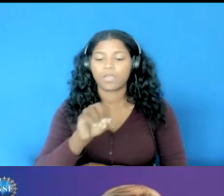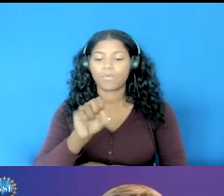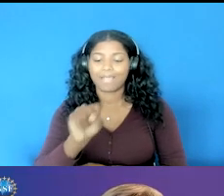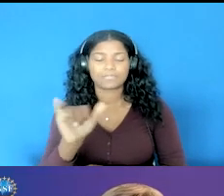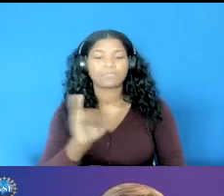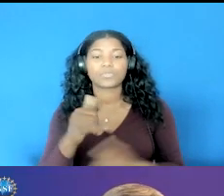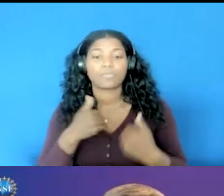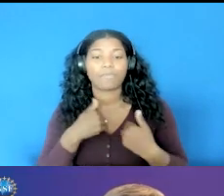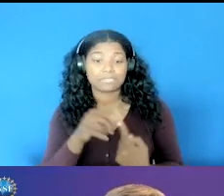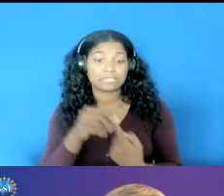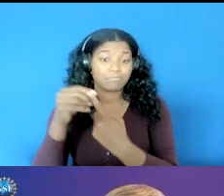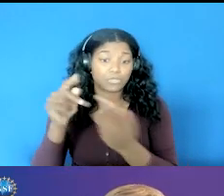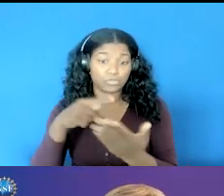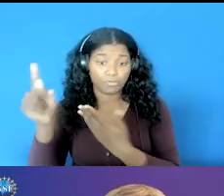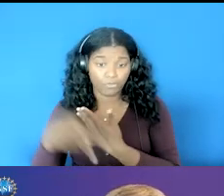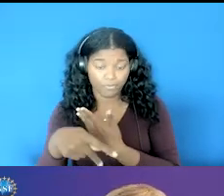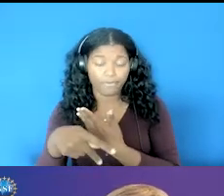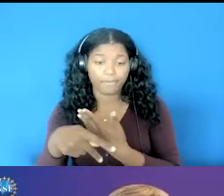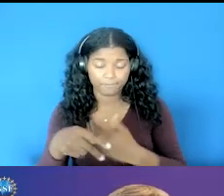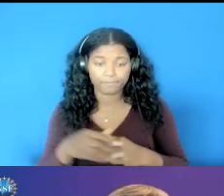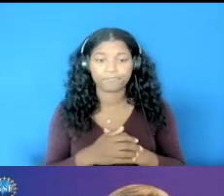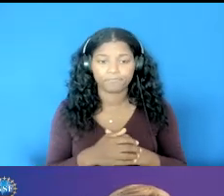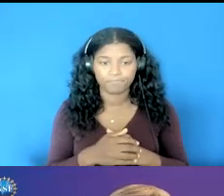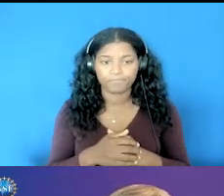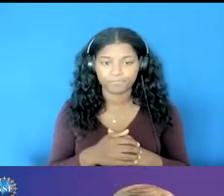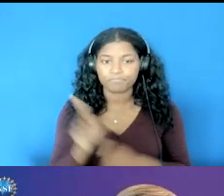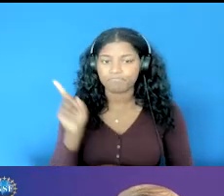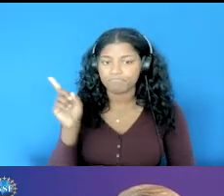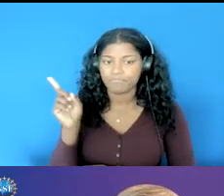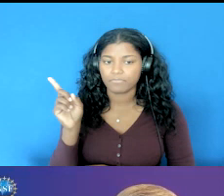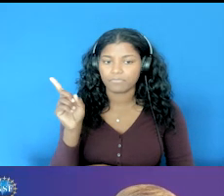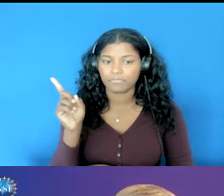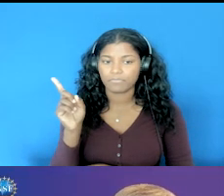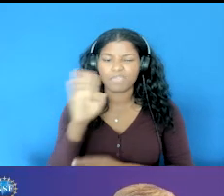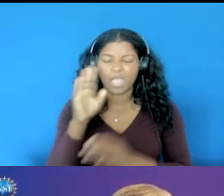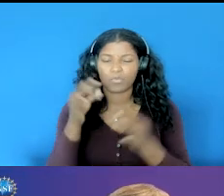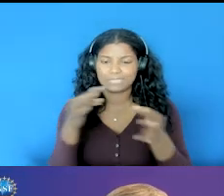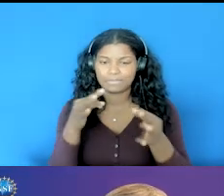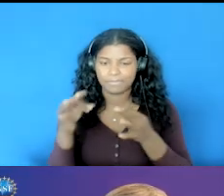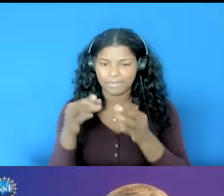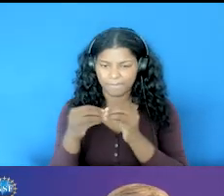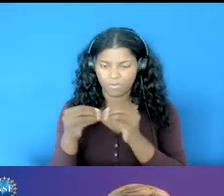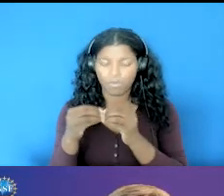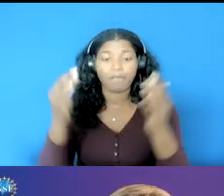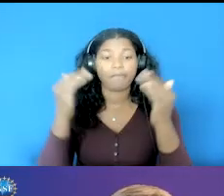Enabling discovery through genomics or EDGE, which I'll describe in a bit more detail later.